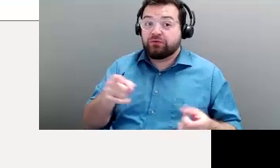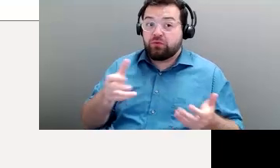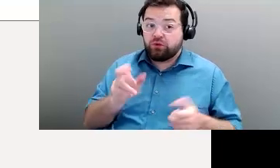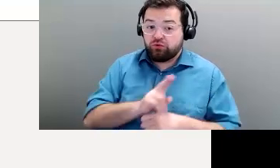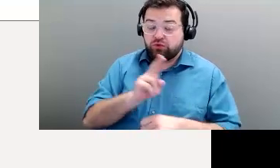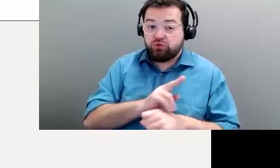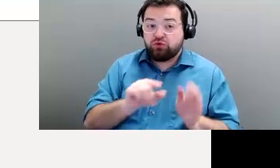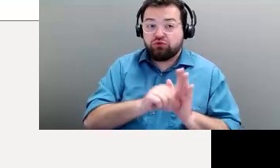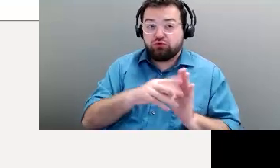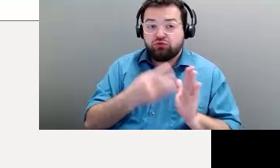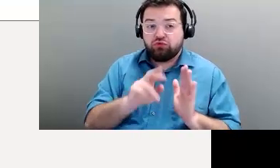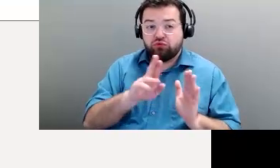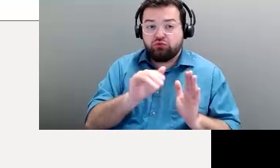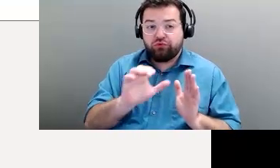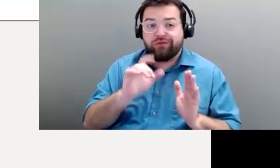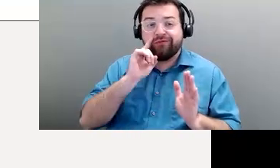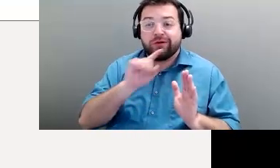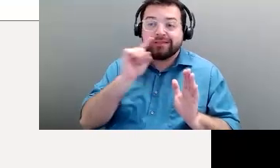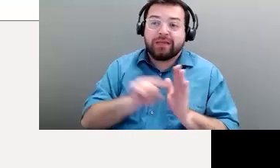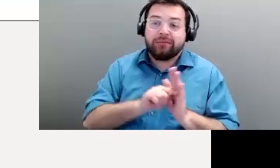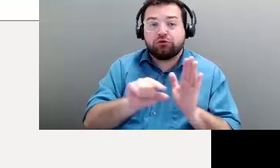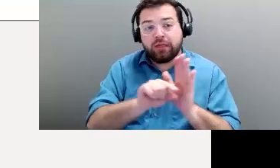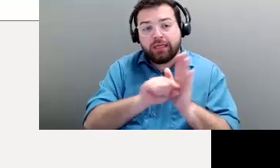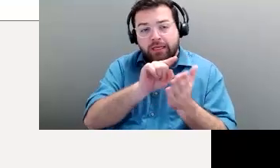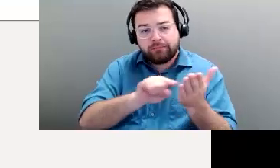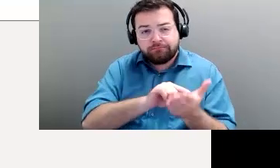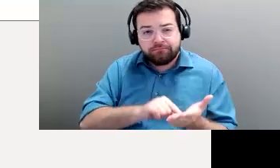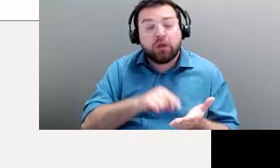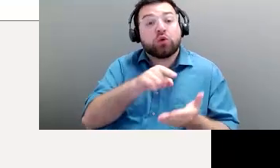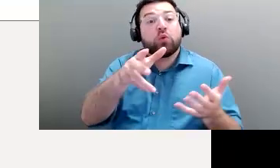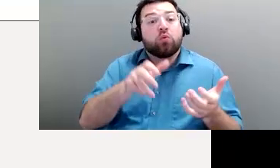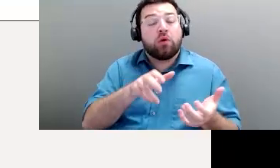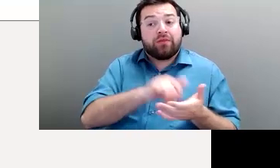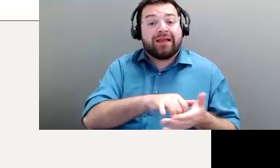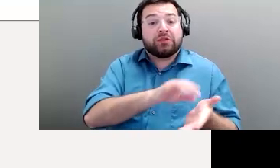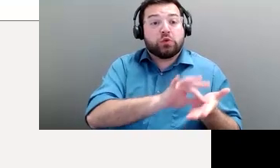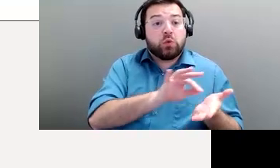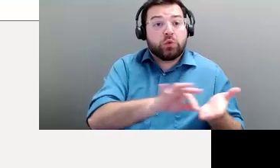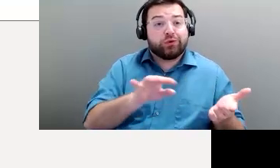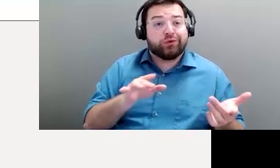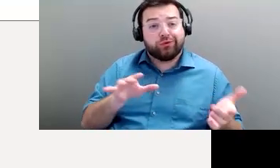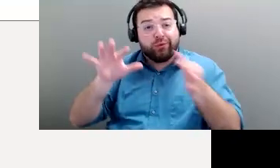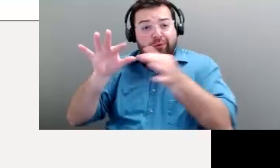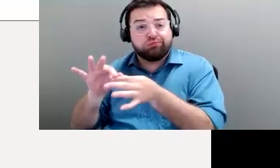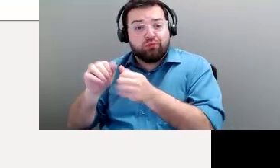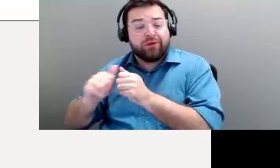for assignment grading, and you want the scores from the rubric to sync to your Gradebook, make sure that in the settings